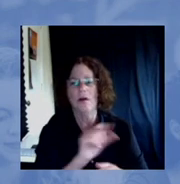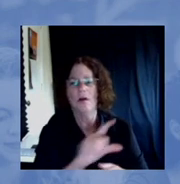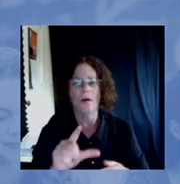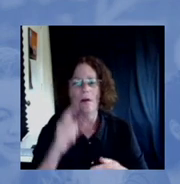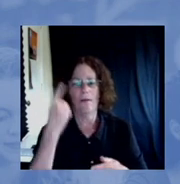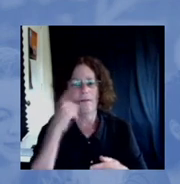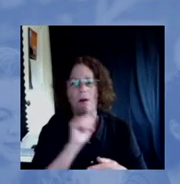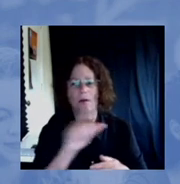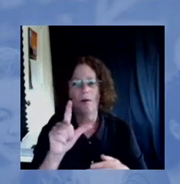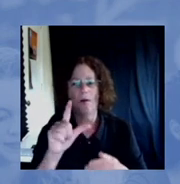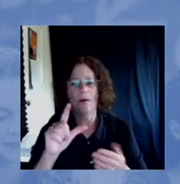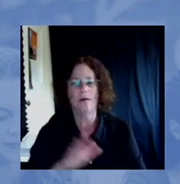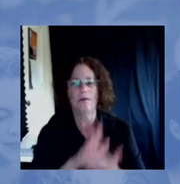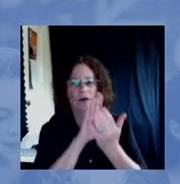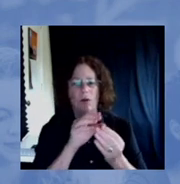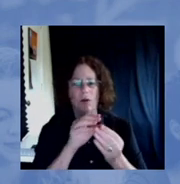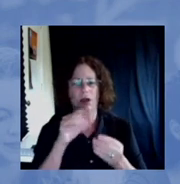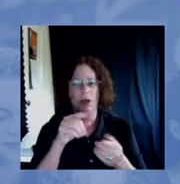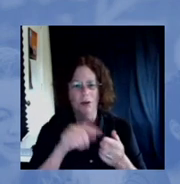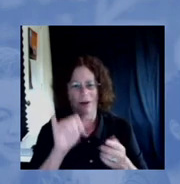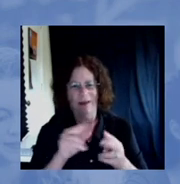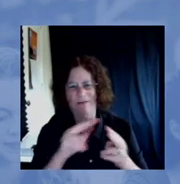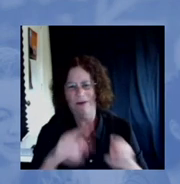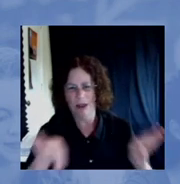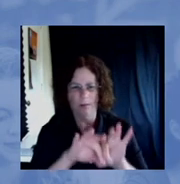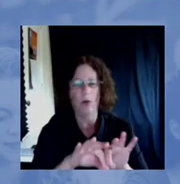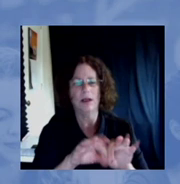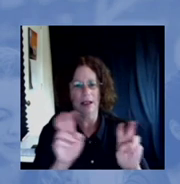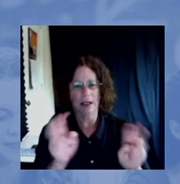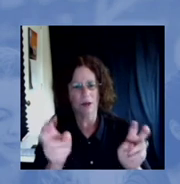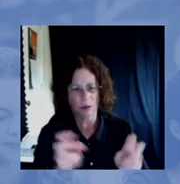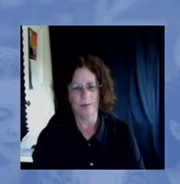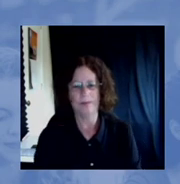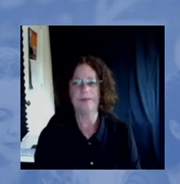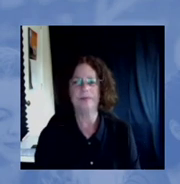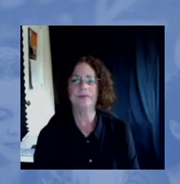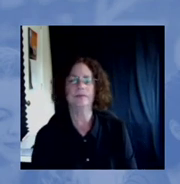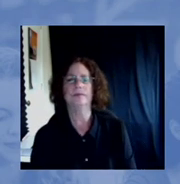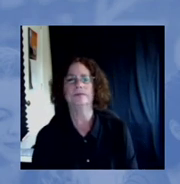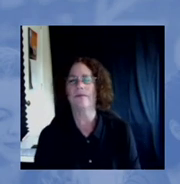WHEN IT COMES TO THIS VERY IMPORTANT ISSUE. >> THANK YOU, ALBERTO.